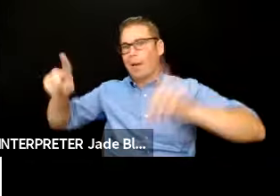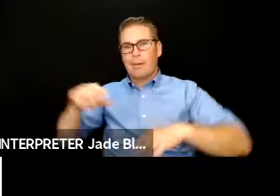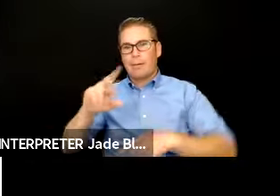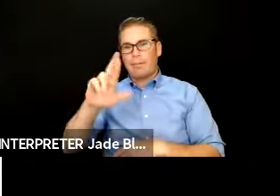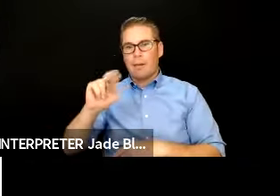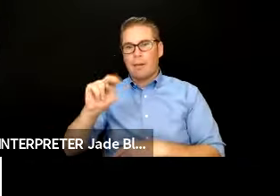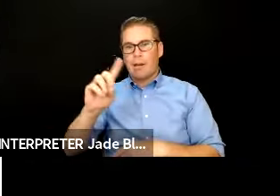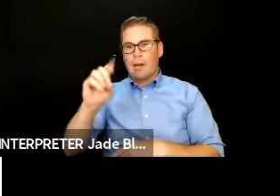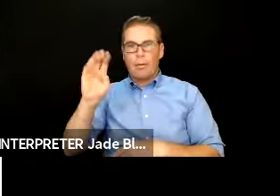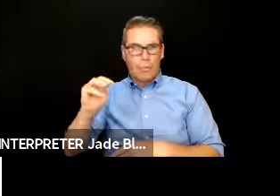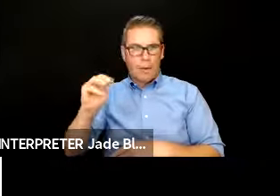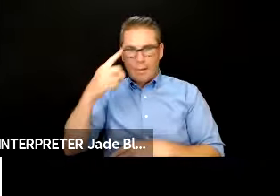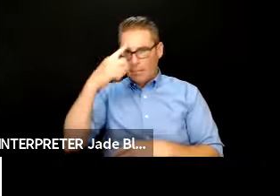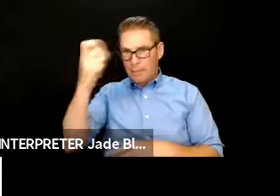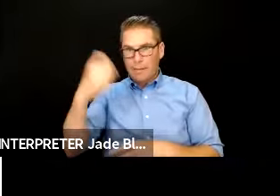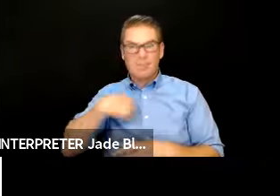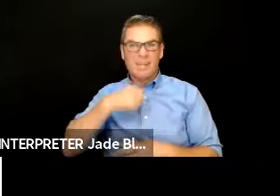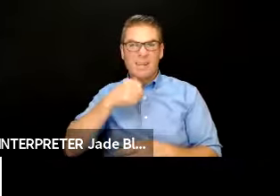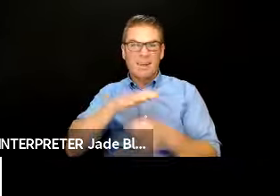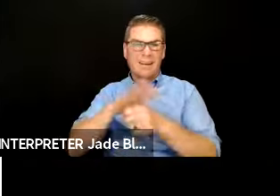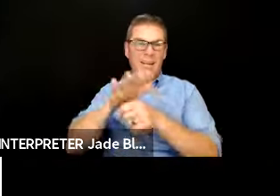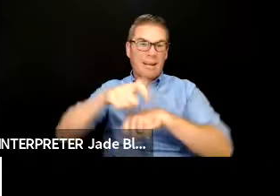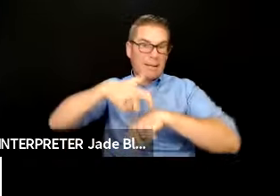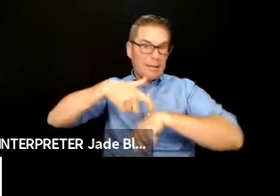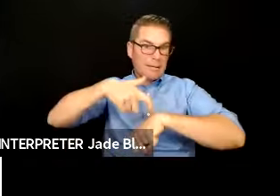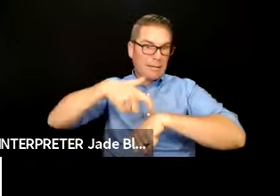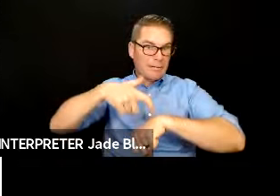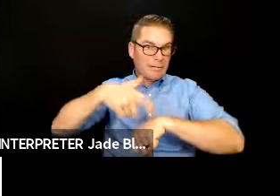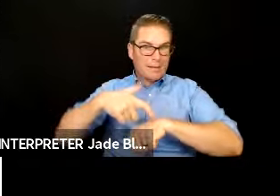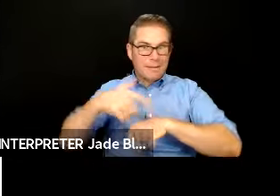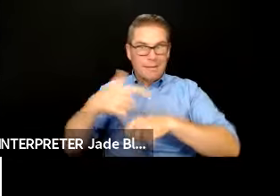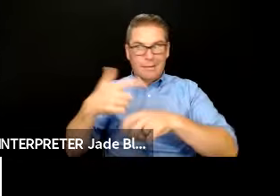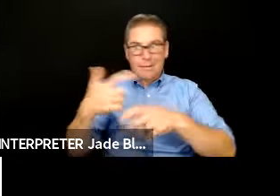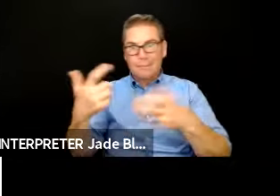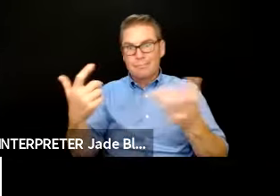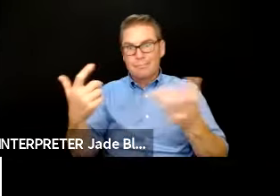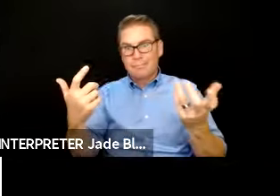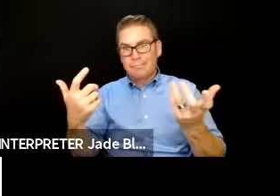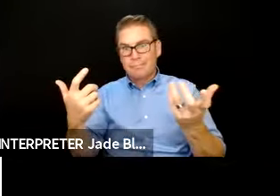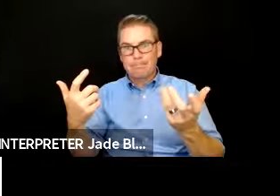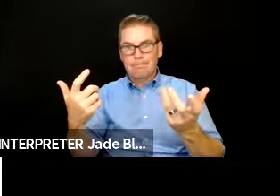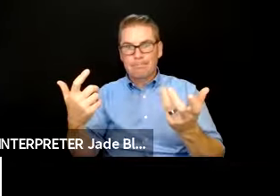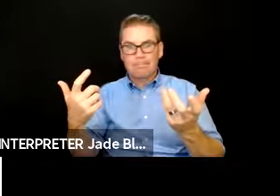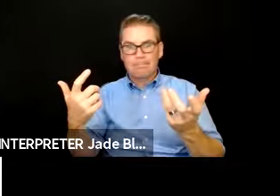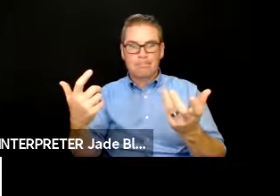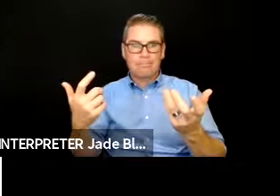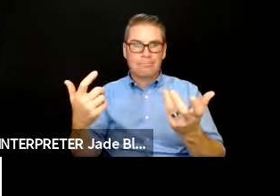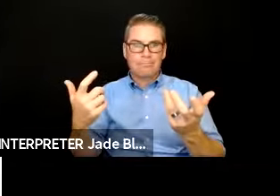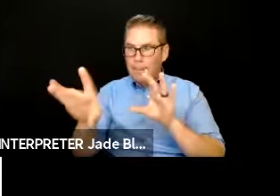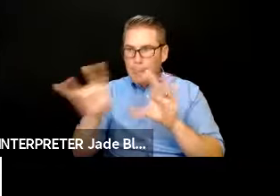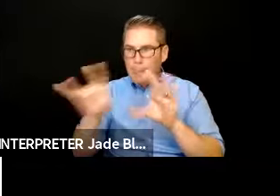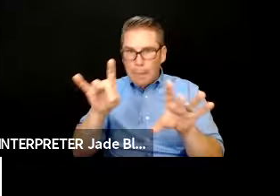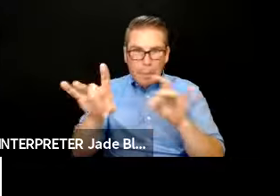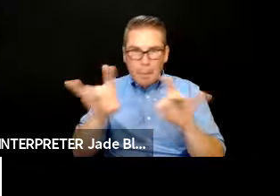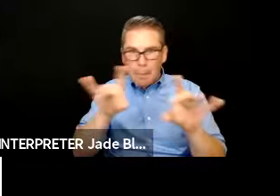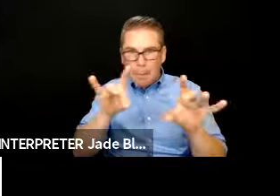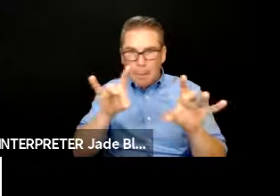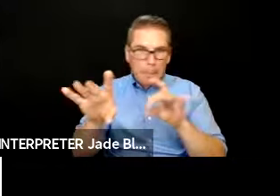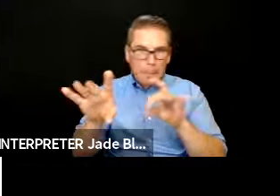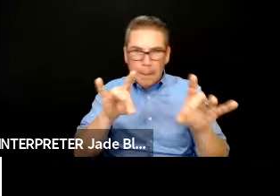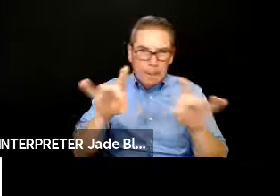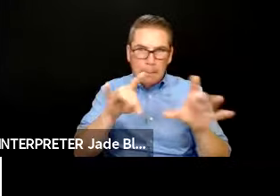And then so when you- it allows you to create break out rooms and I'm going to do it randomly